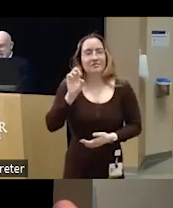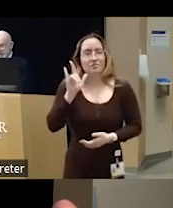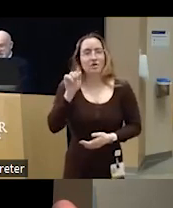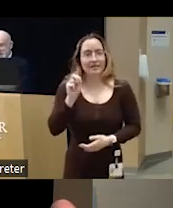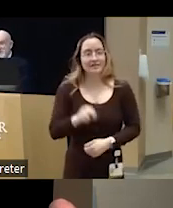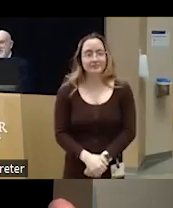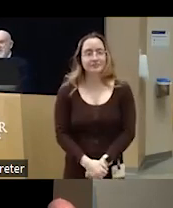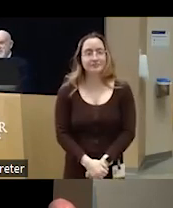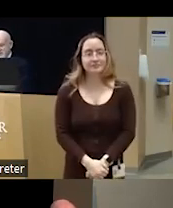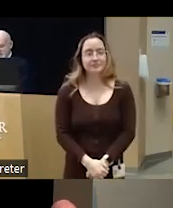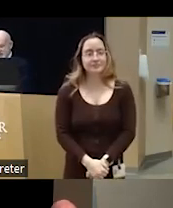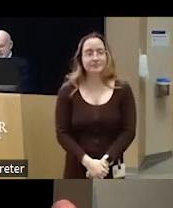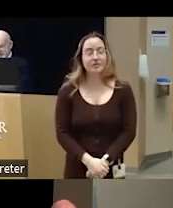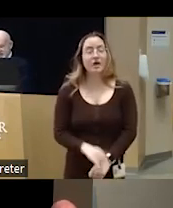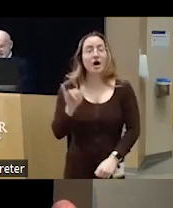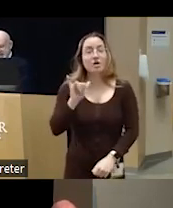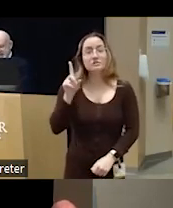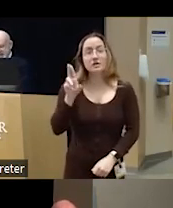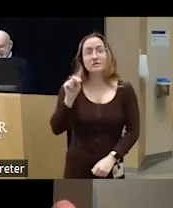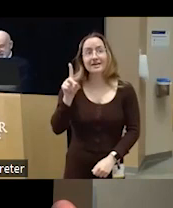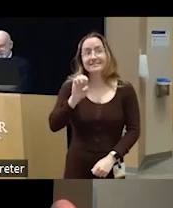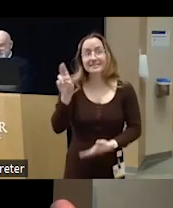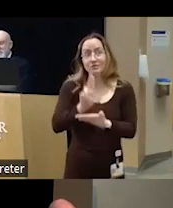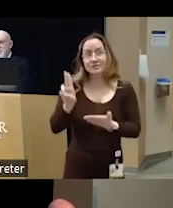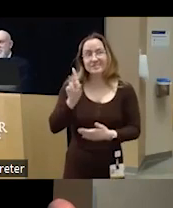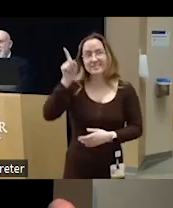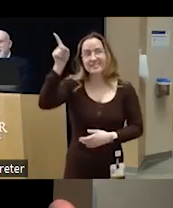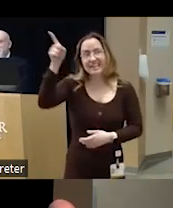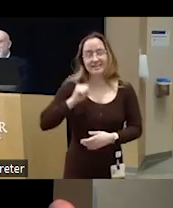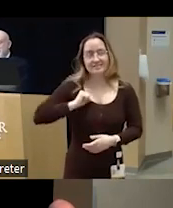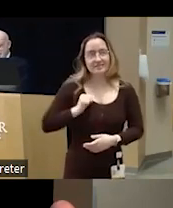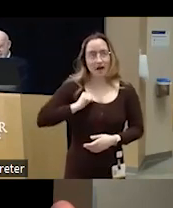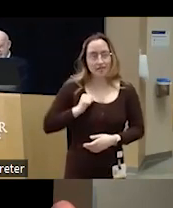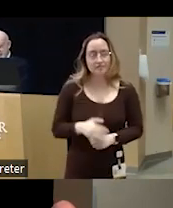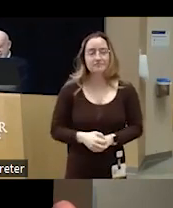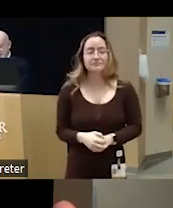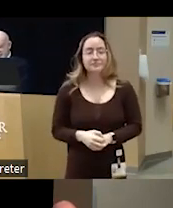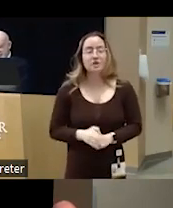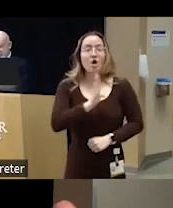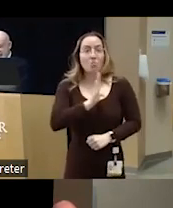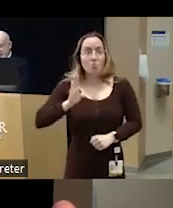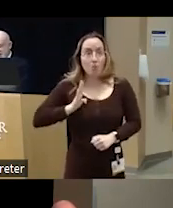And also at Dundee University in Scotland, he's board certified in general Psychiatry and in